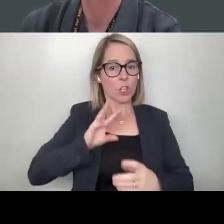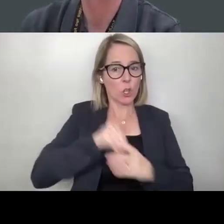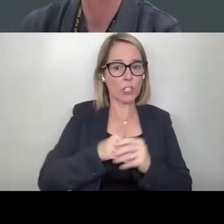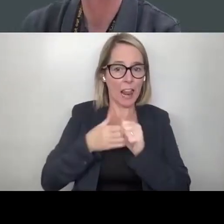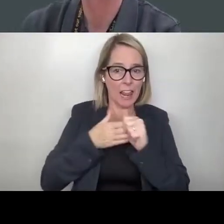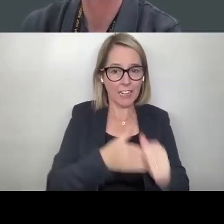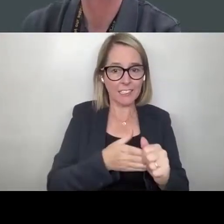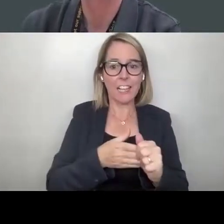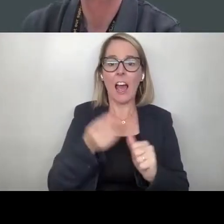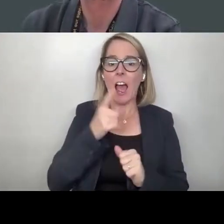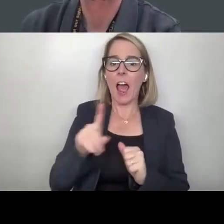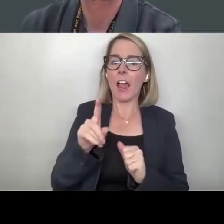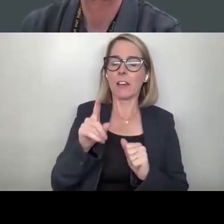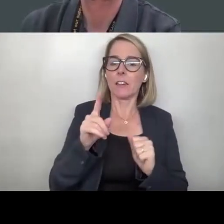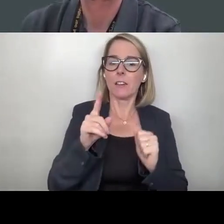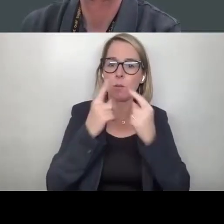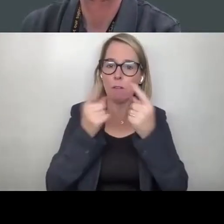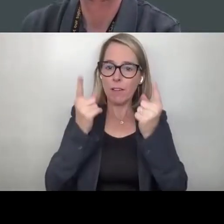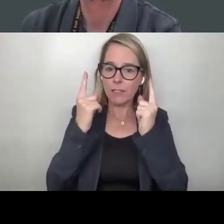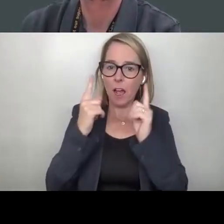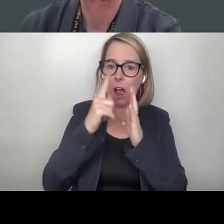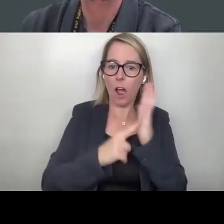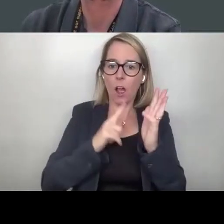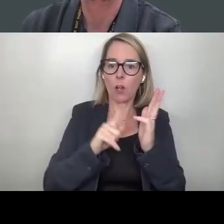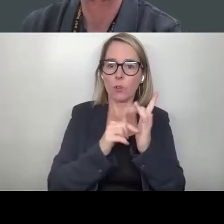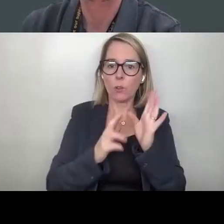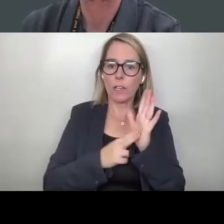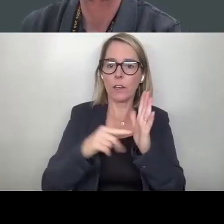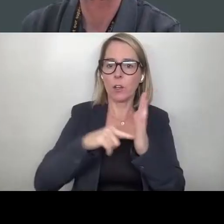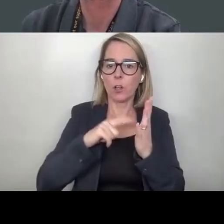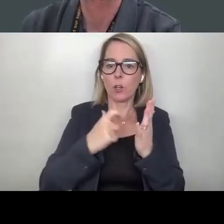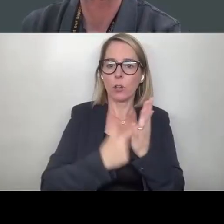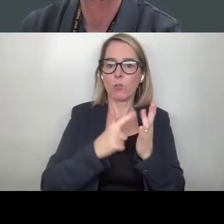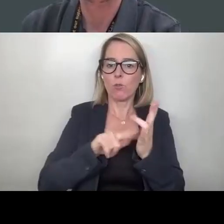Centre of Excellence in Intellectual Disability Health. So, thank you all very much for joining